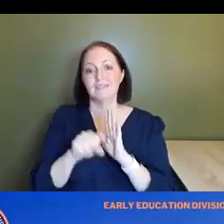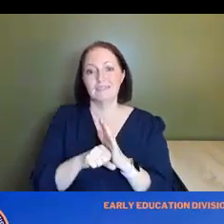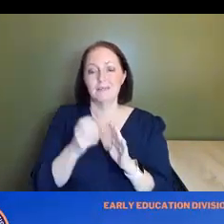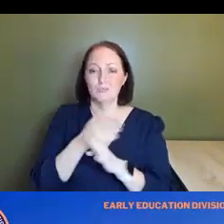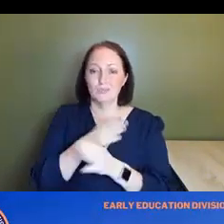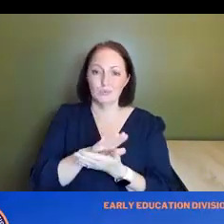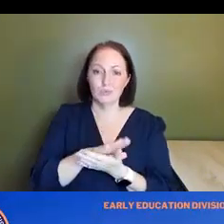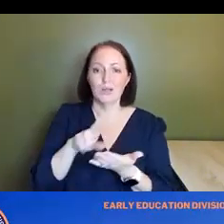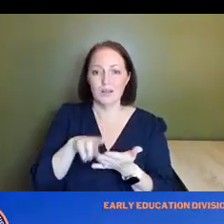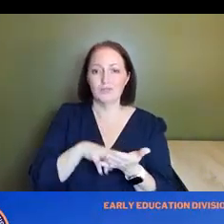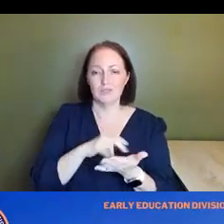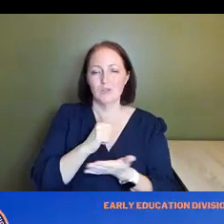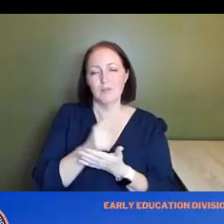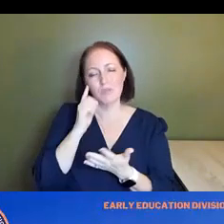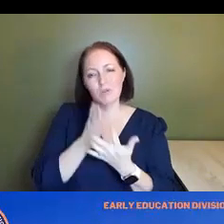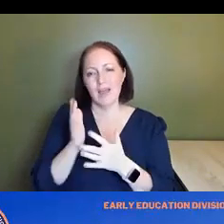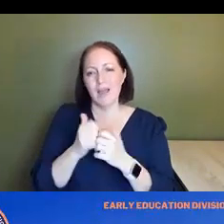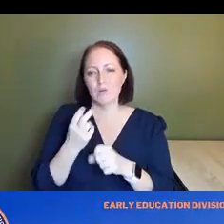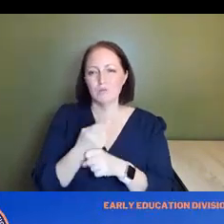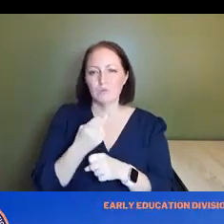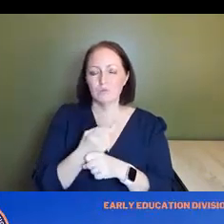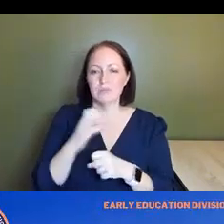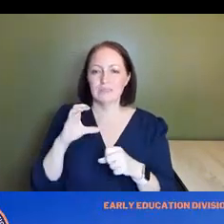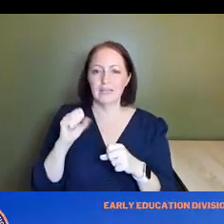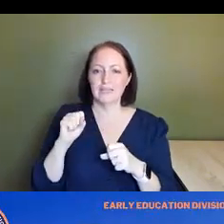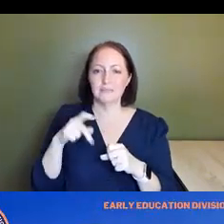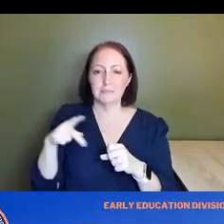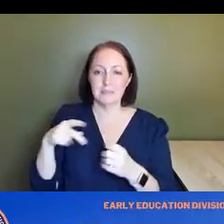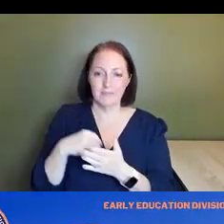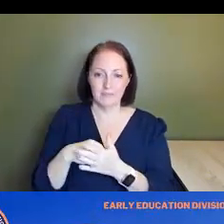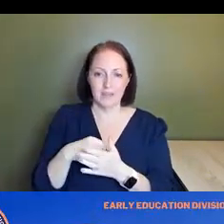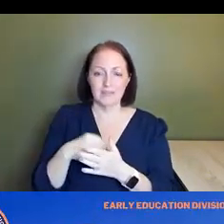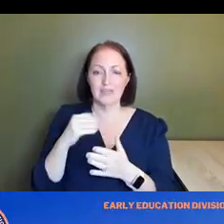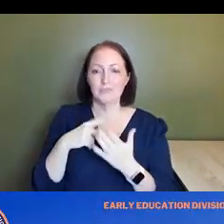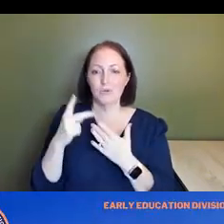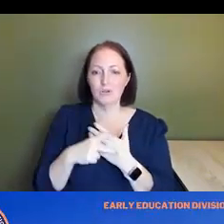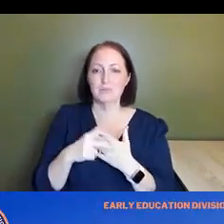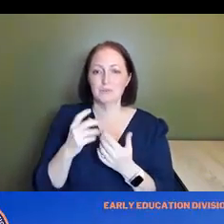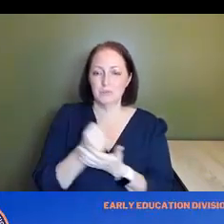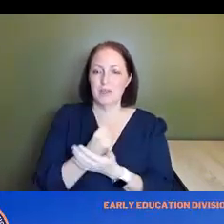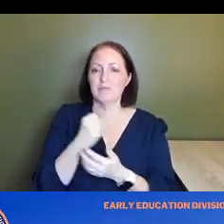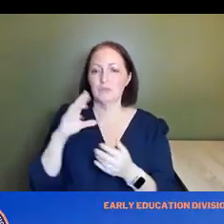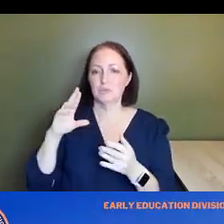so they can help think through about how to utilize the CSPP funds and programs to leverage